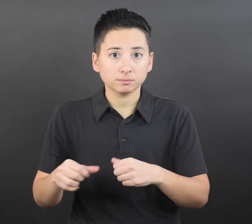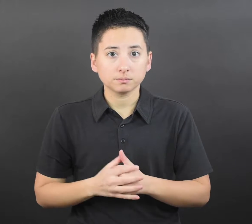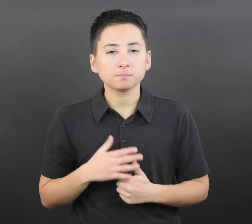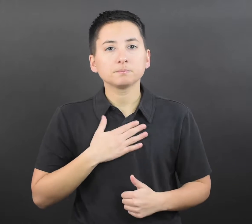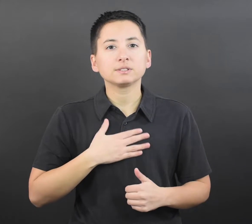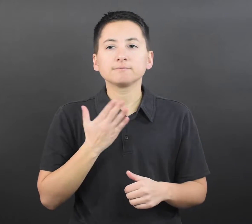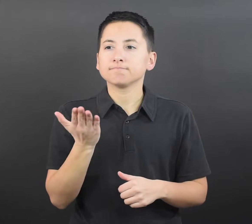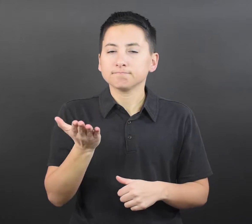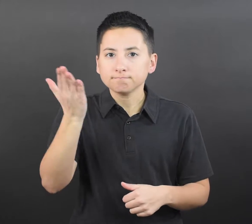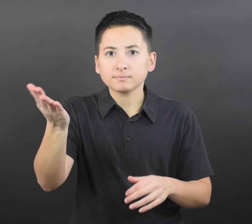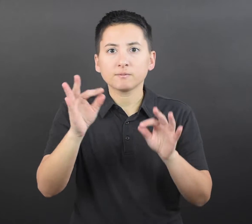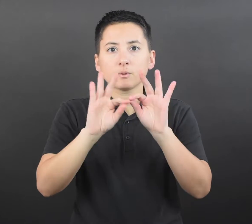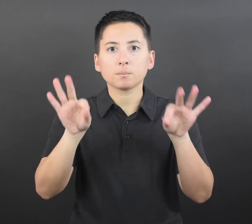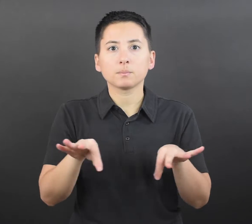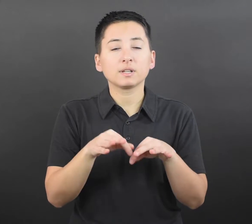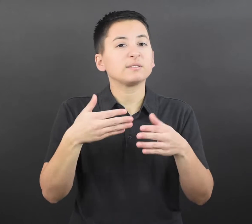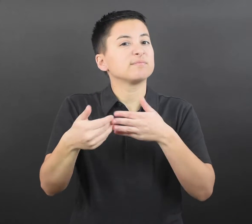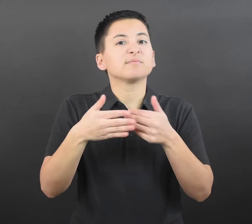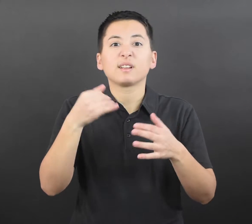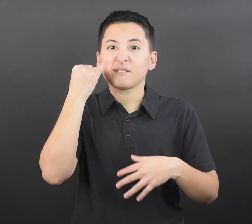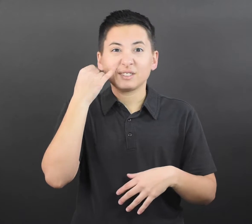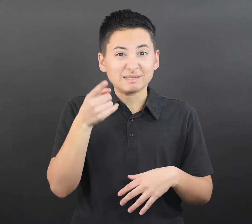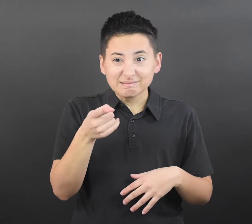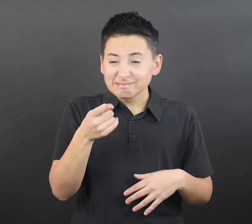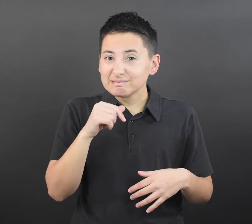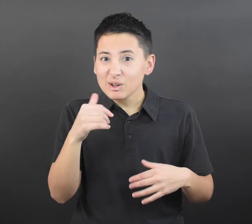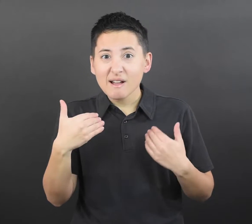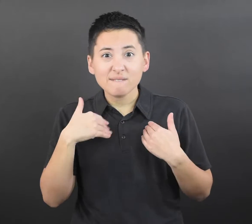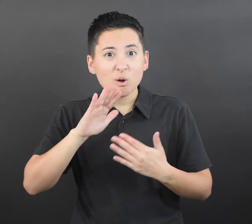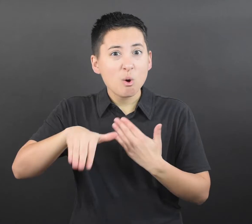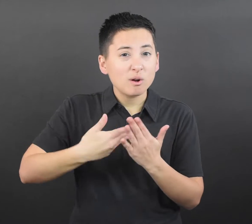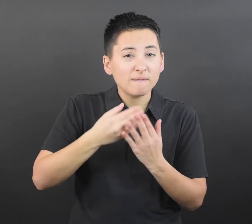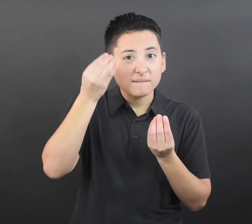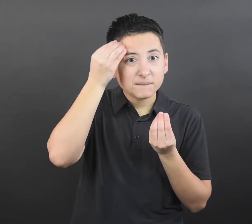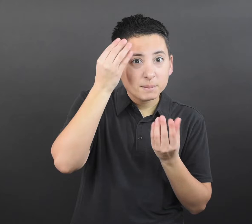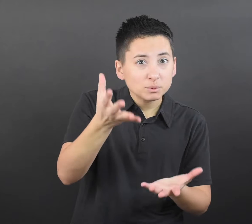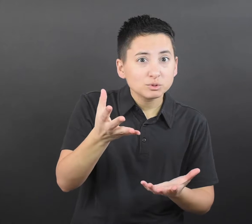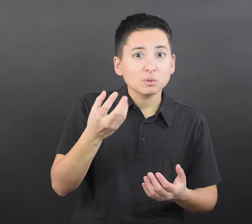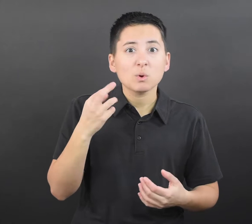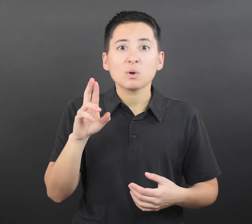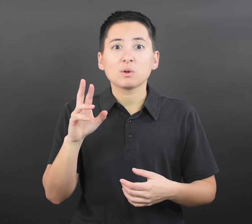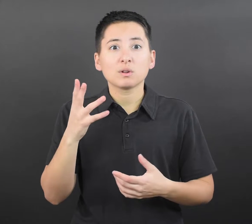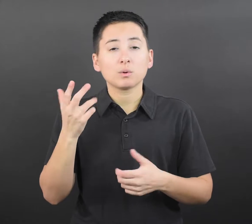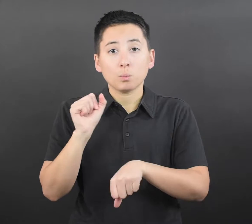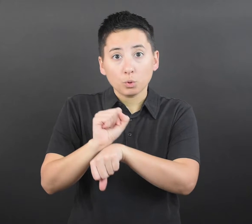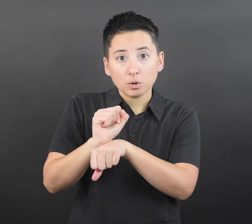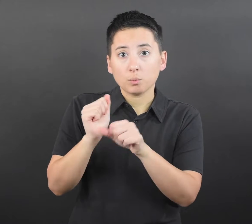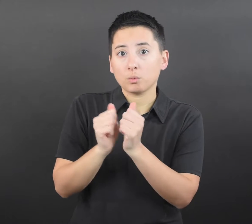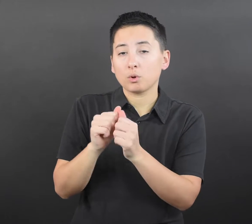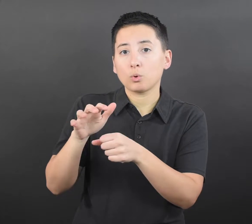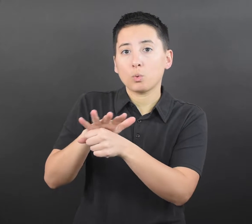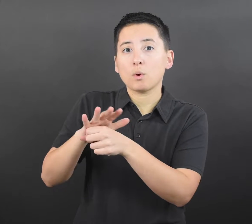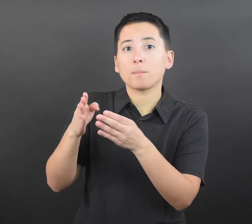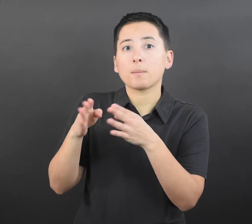such as names, addresses, and phone numbers.  Fill out the report as completely as possible.